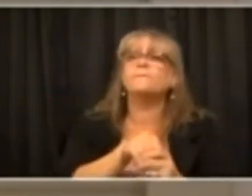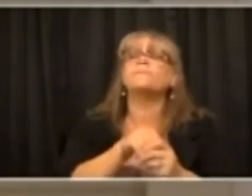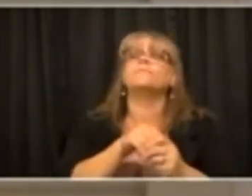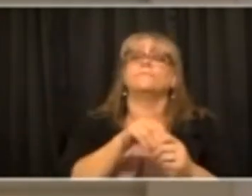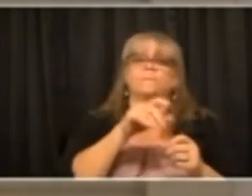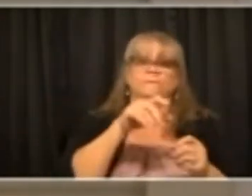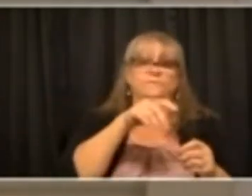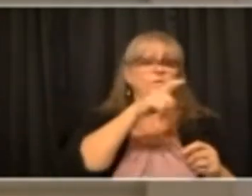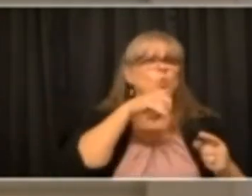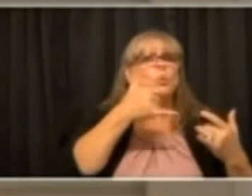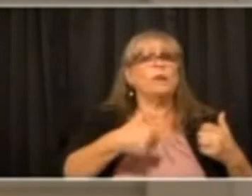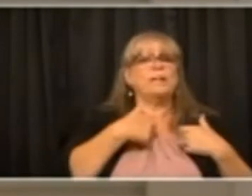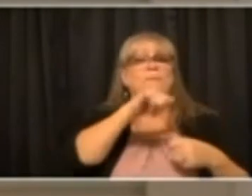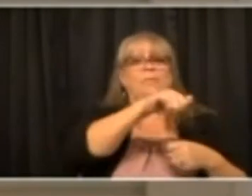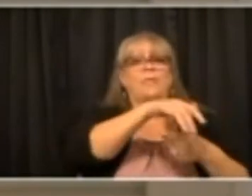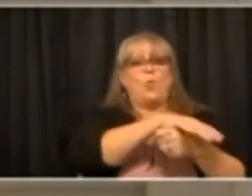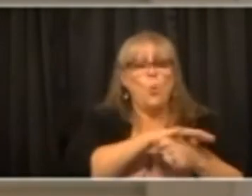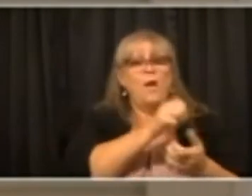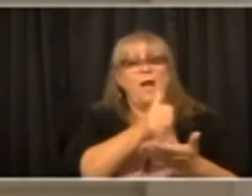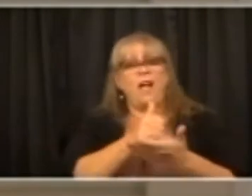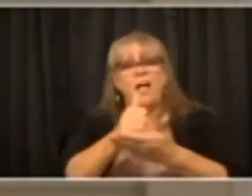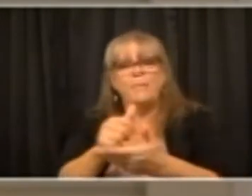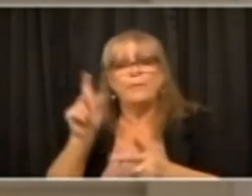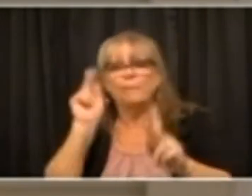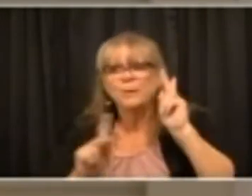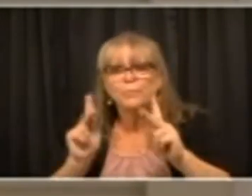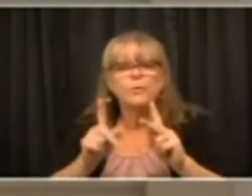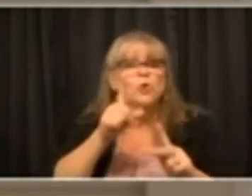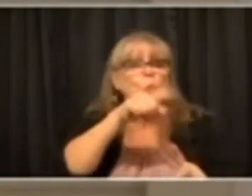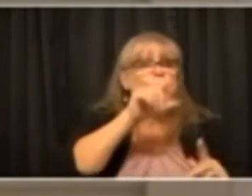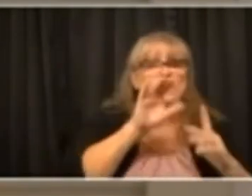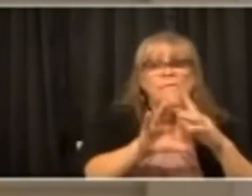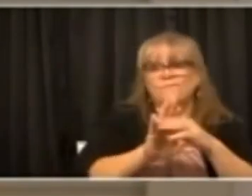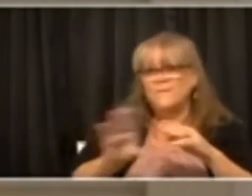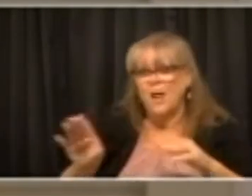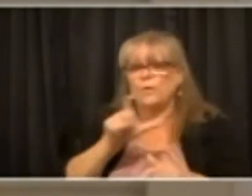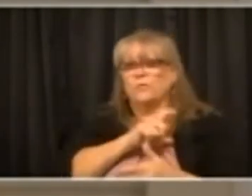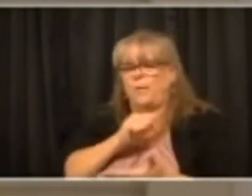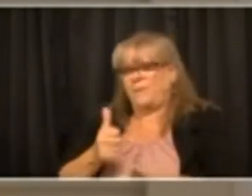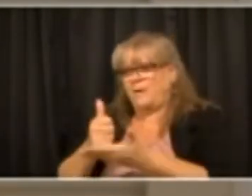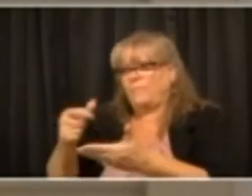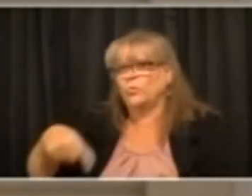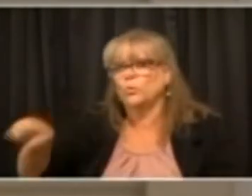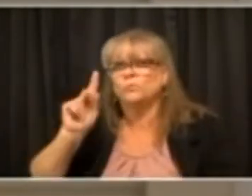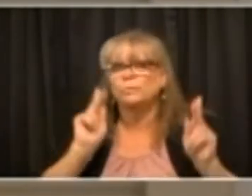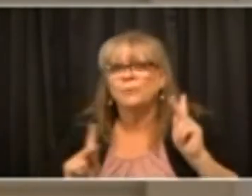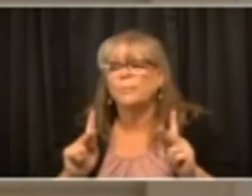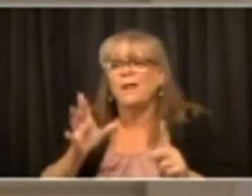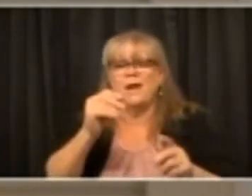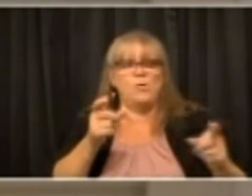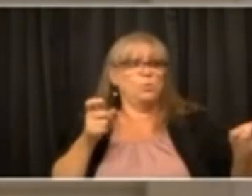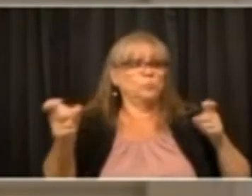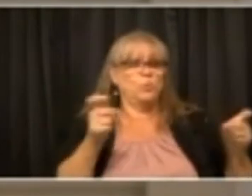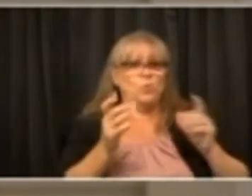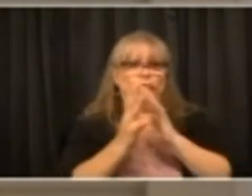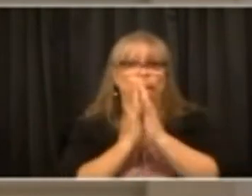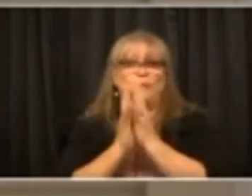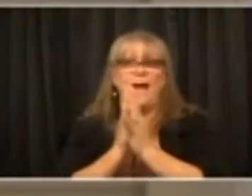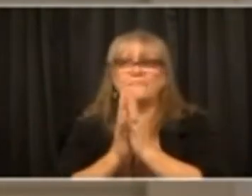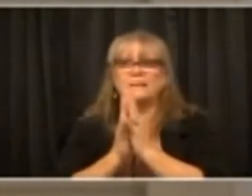and to create traffic control points so as to make the area safe for firefighters to to be able to work